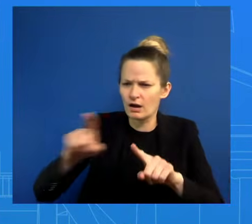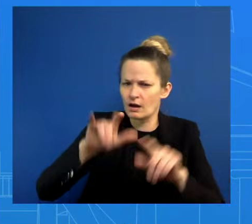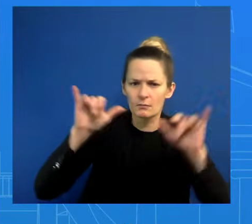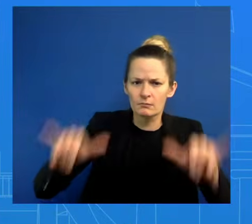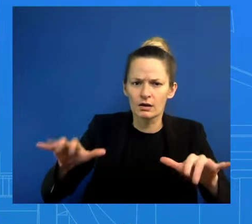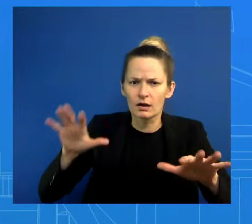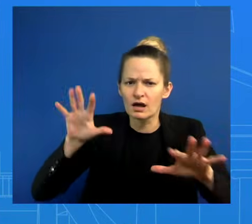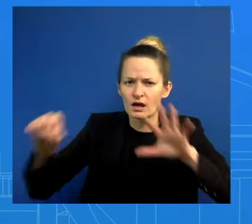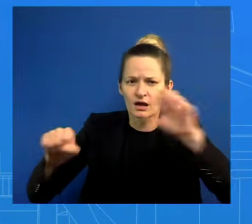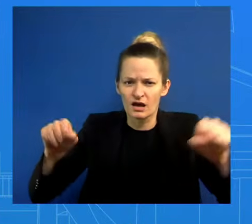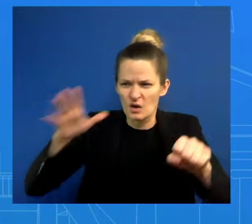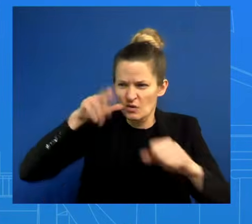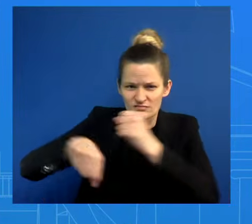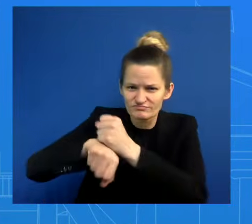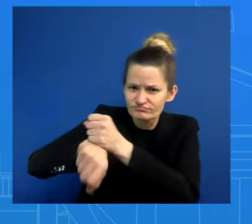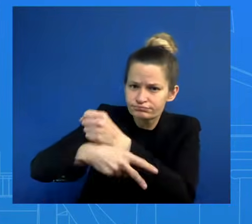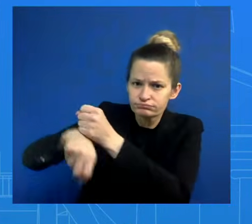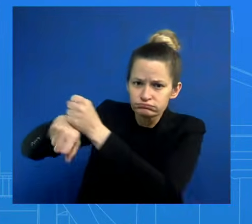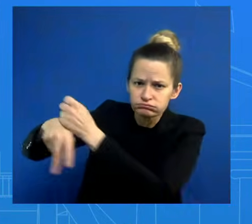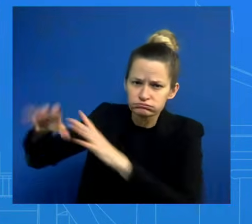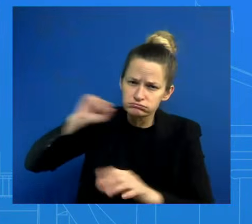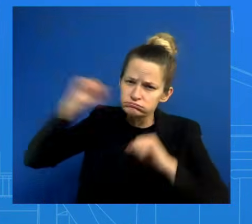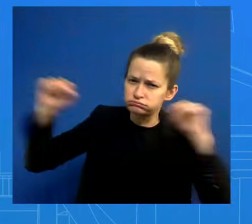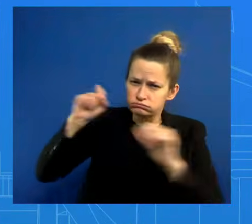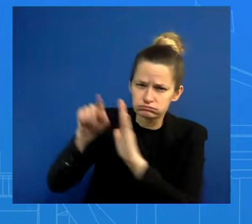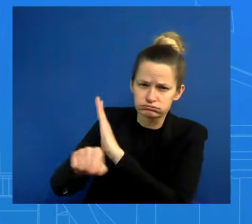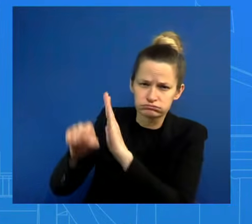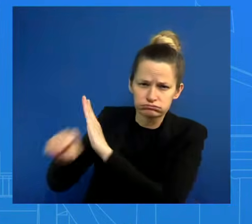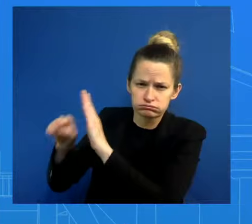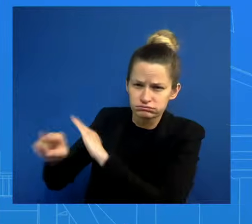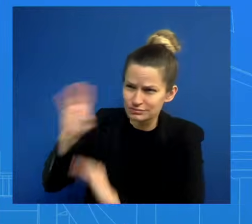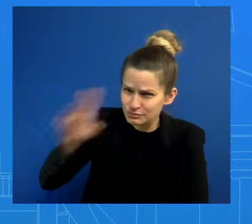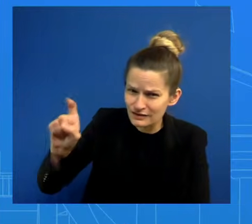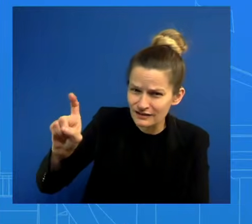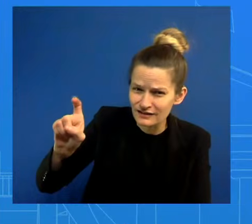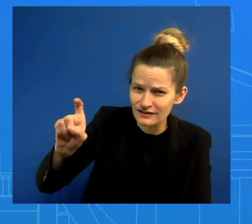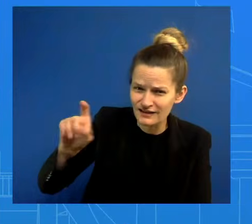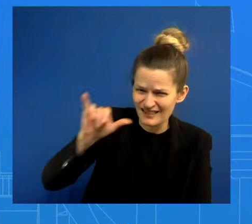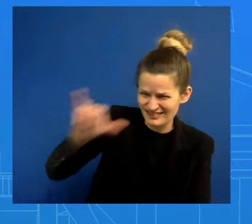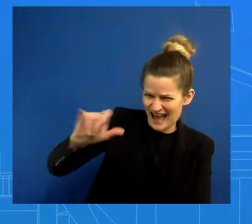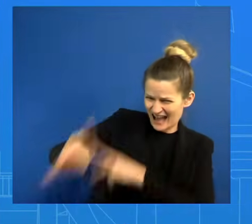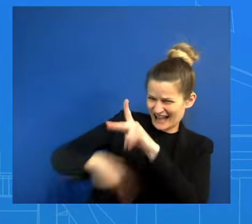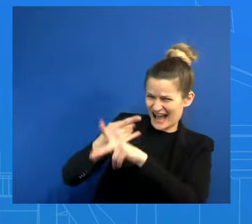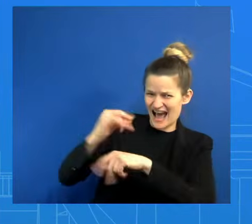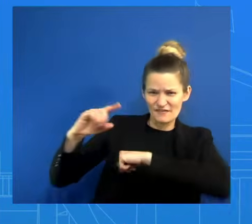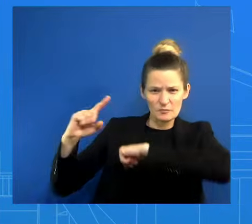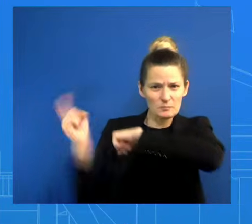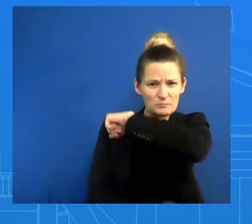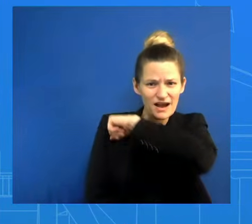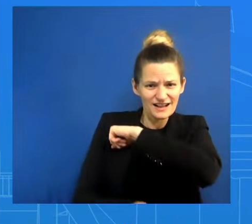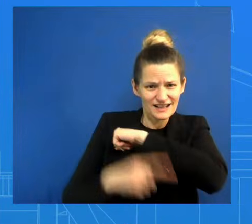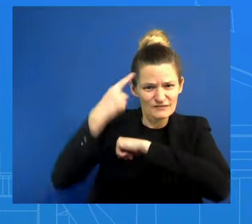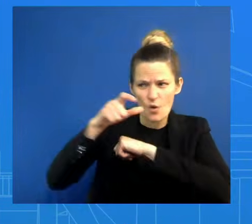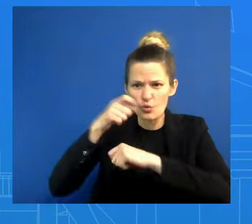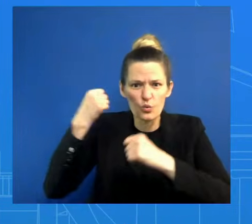These sentences are meant to intimidate people and suppress diss- dissent, and so they will not work.